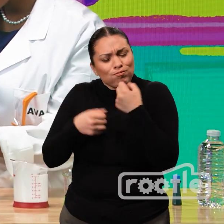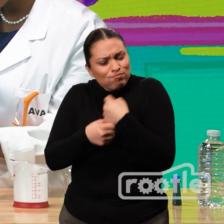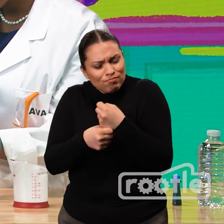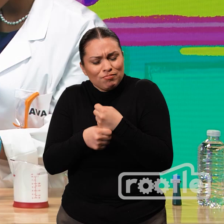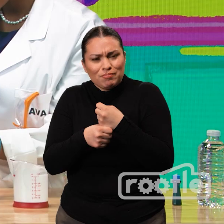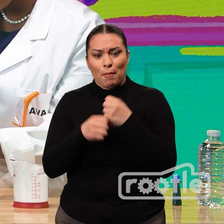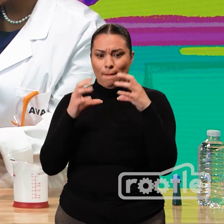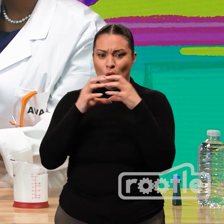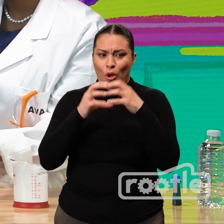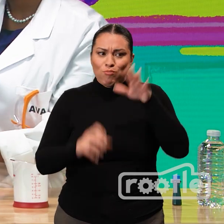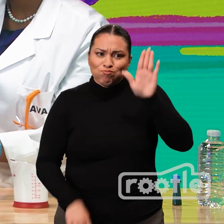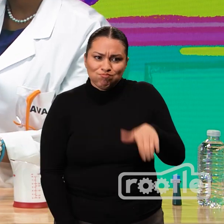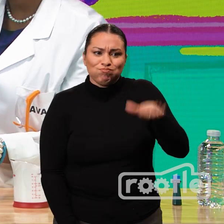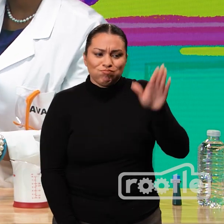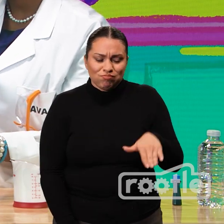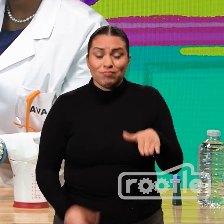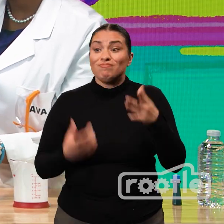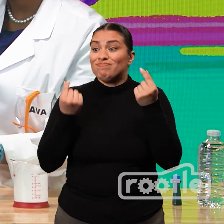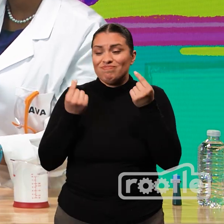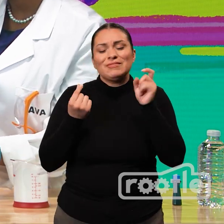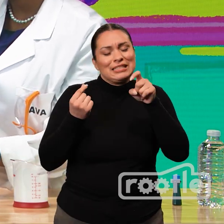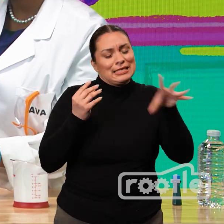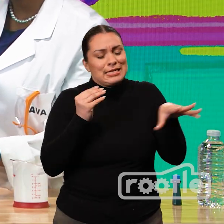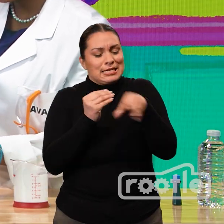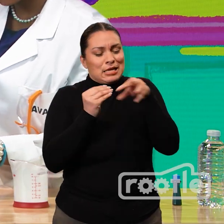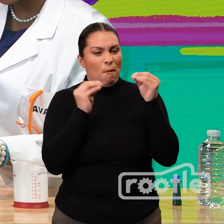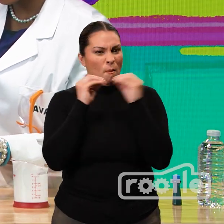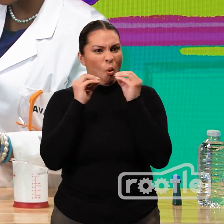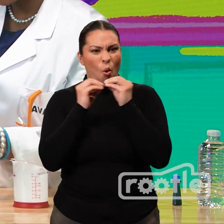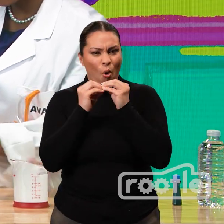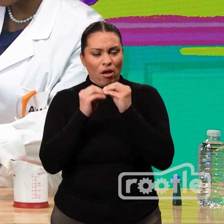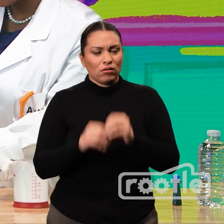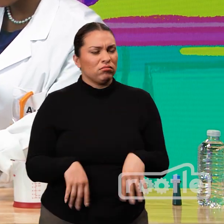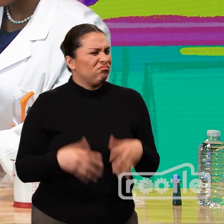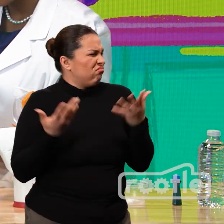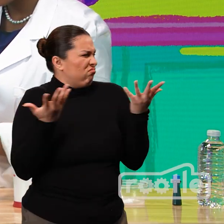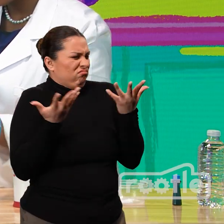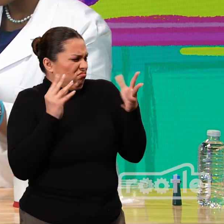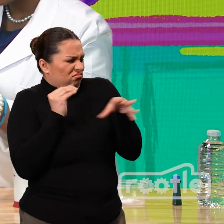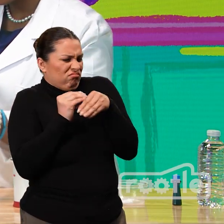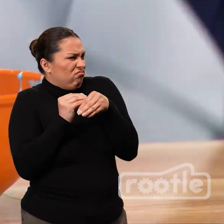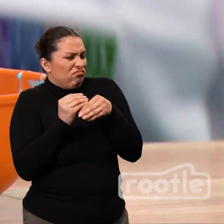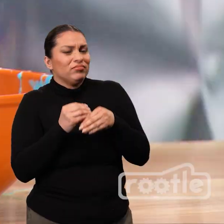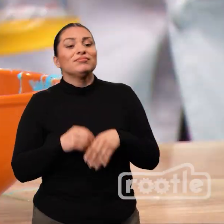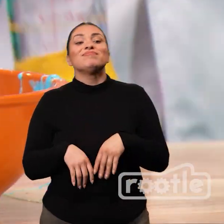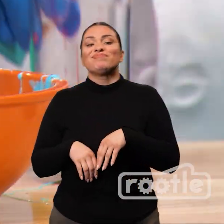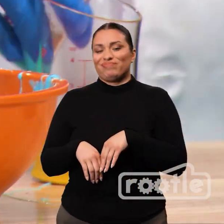But if we want to make it a bouncy ball, we have to add a few more things to the slime. OK, what do we have to add?